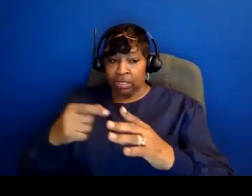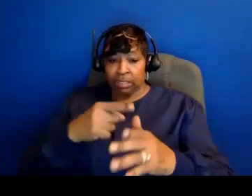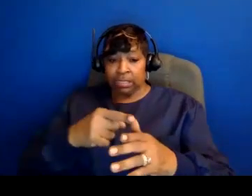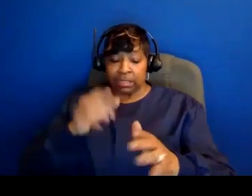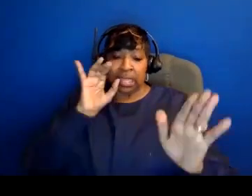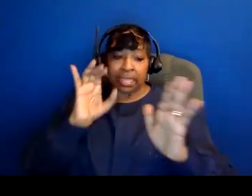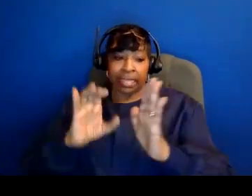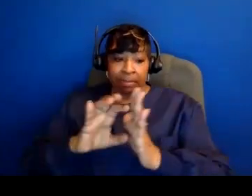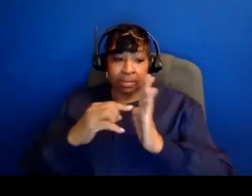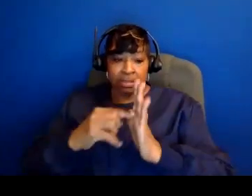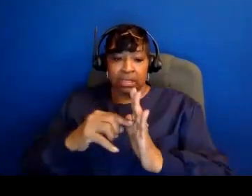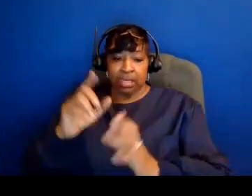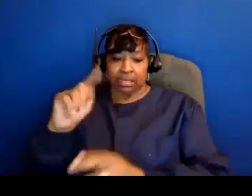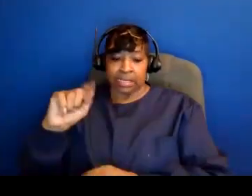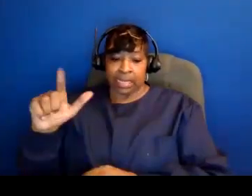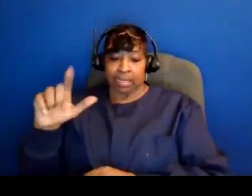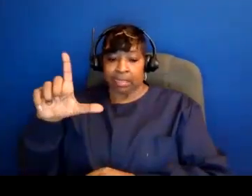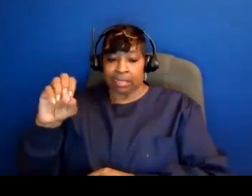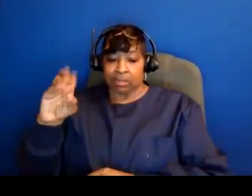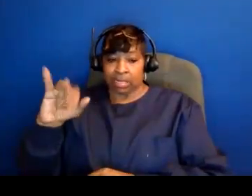lauravanpuymbrouck: And I'm just gonna really start off with one of my favorite